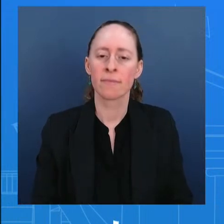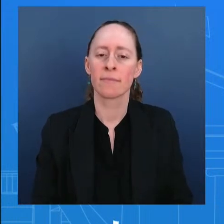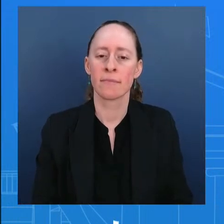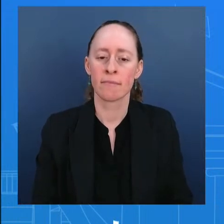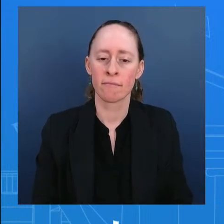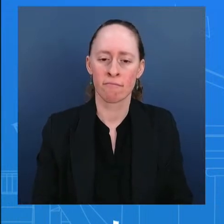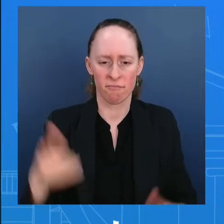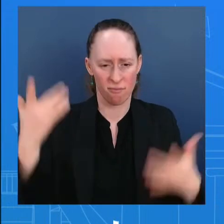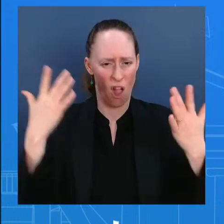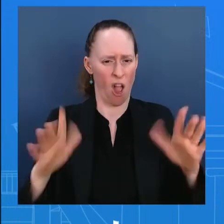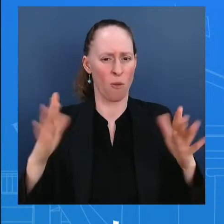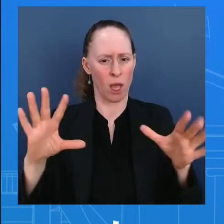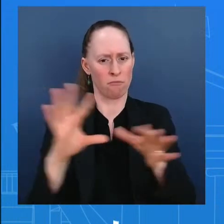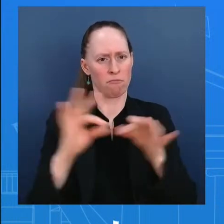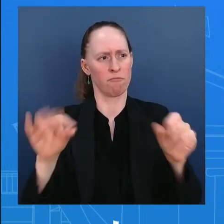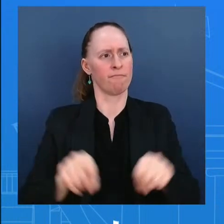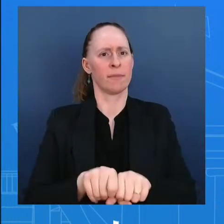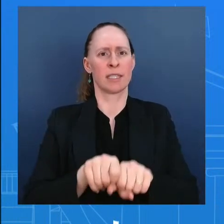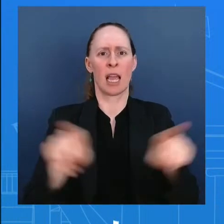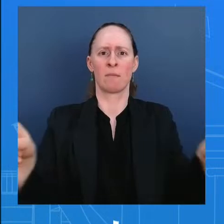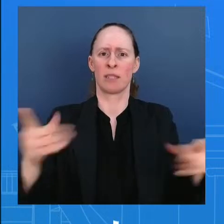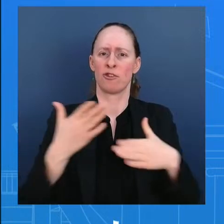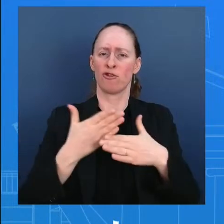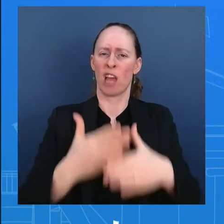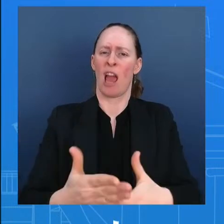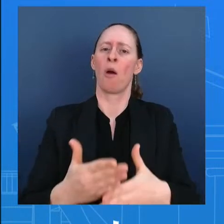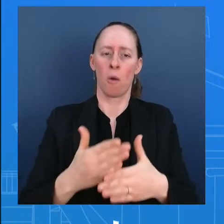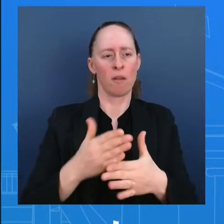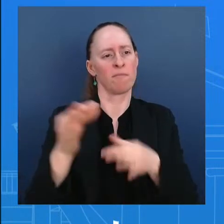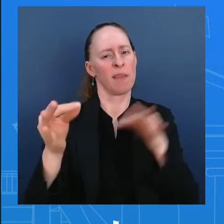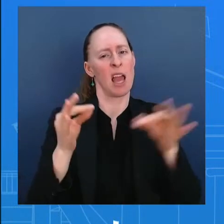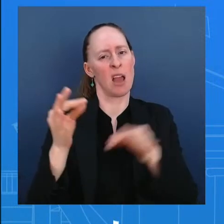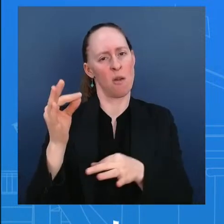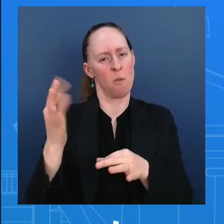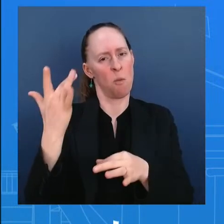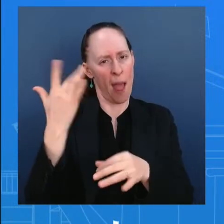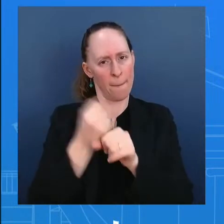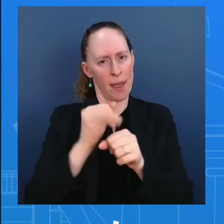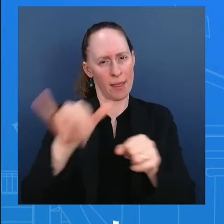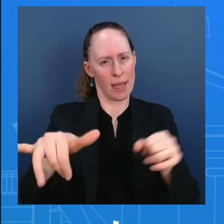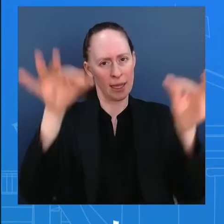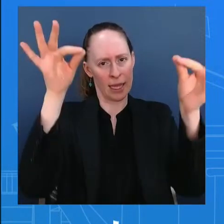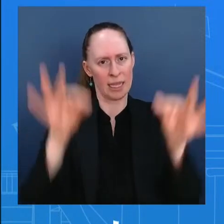You’ve heard from me on why the president made that decision. So, that’s why we are where we are today.